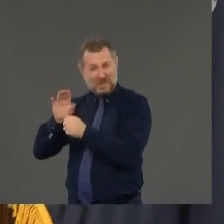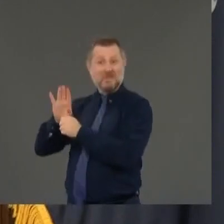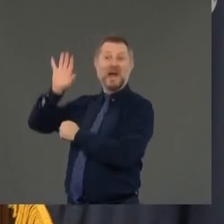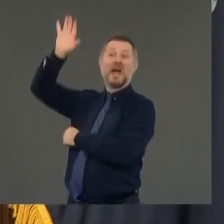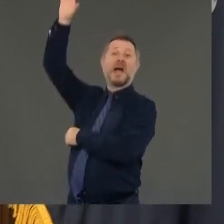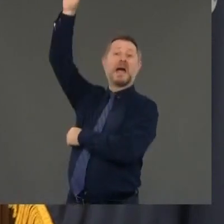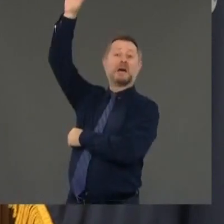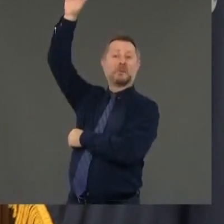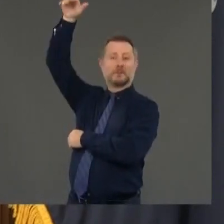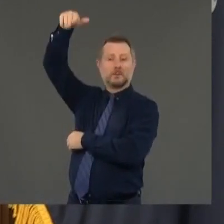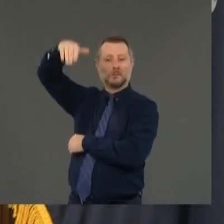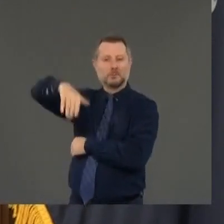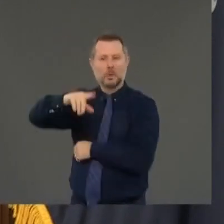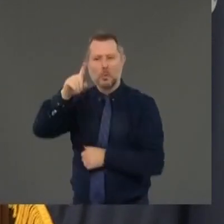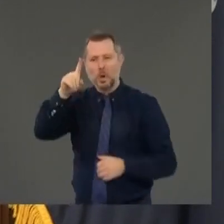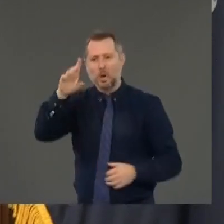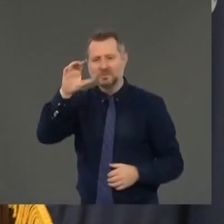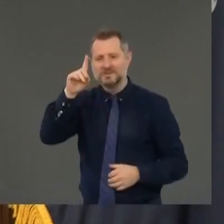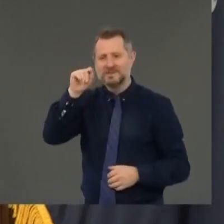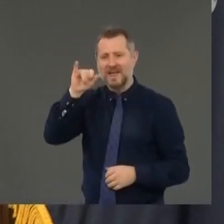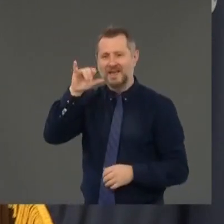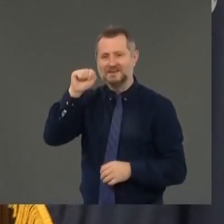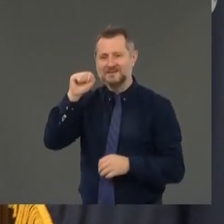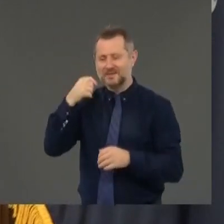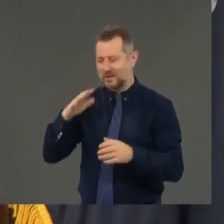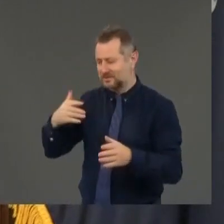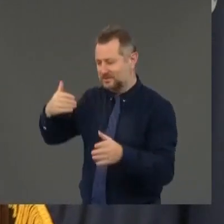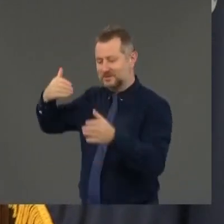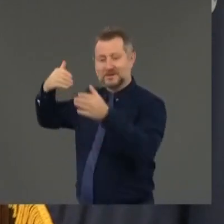SEPTEMBER. AND THINK OF THE PERIOD IN TIME BACKWARDS. ALL OF THIS TRANSPIRED.